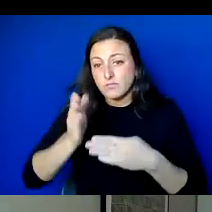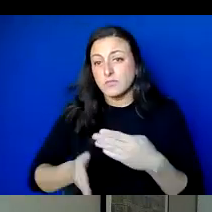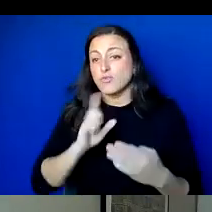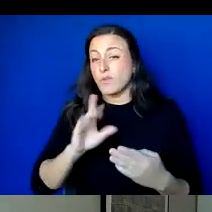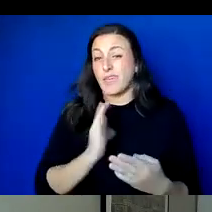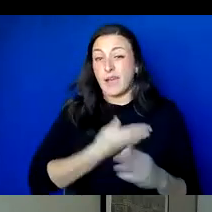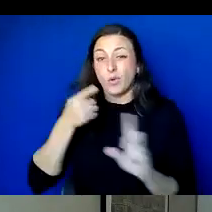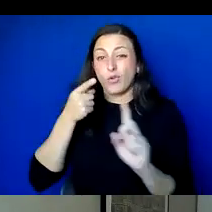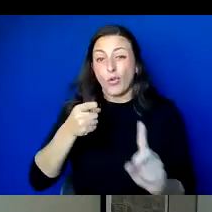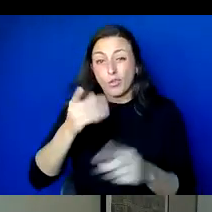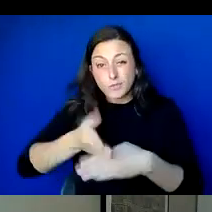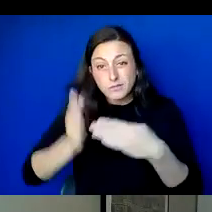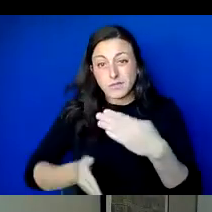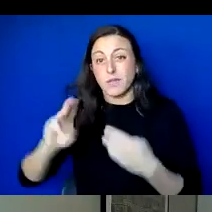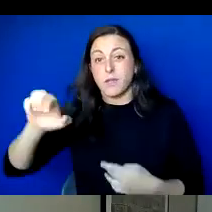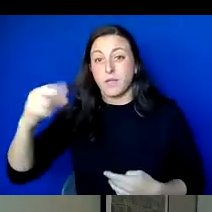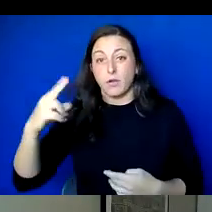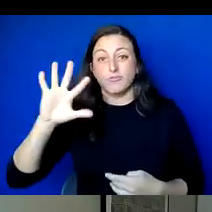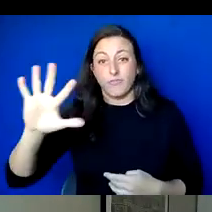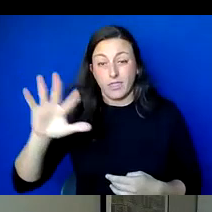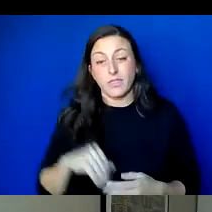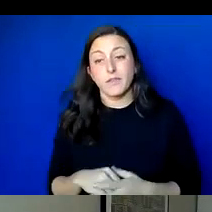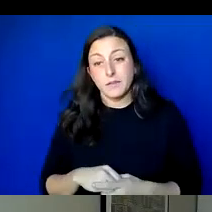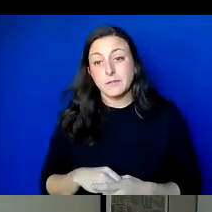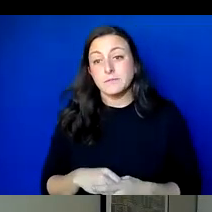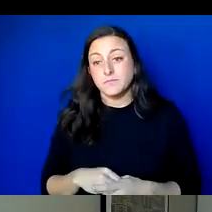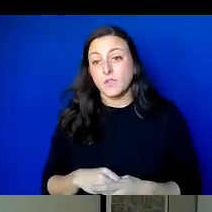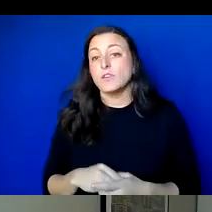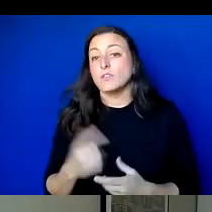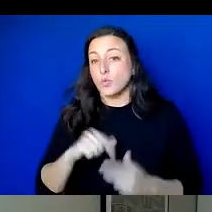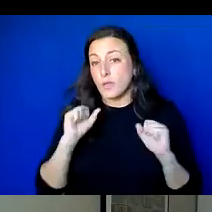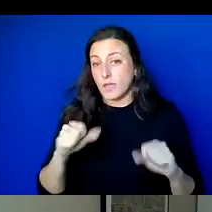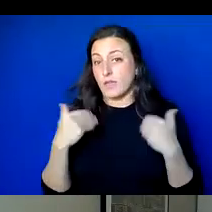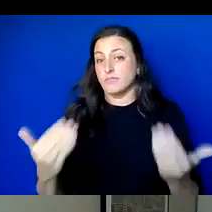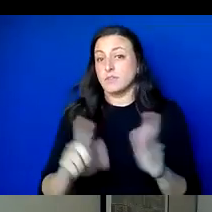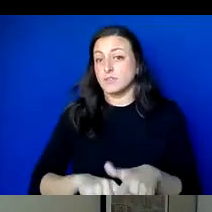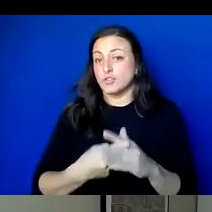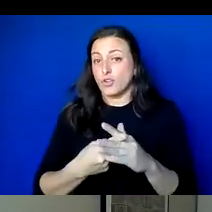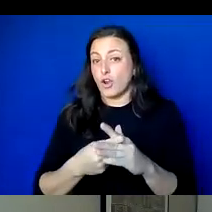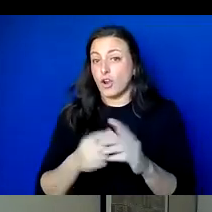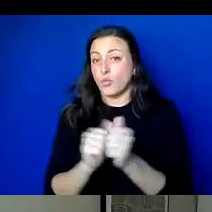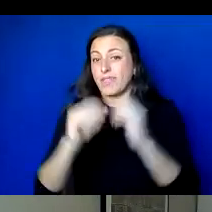done by March 5th, so that we can get the teachers with their second dose before spring break,